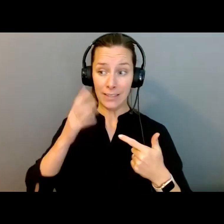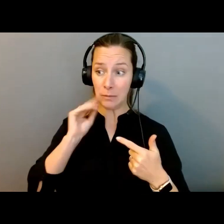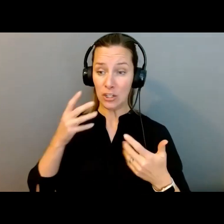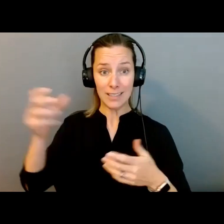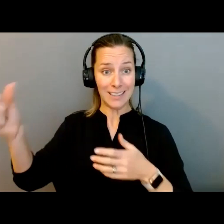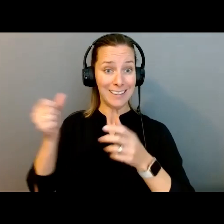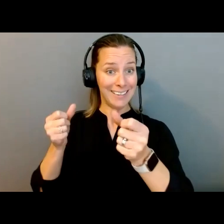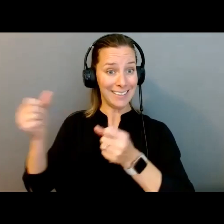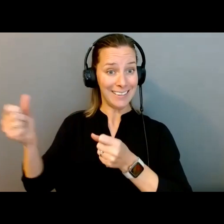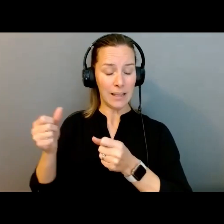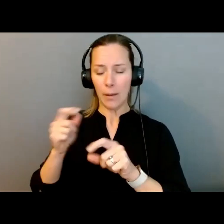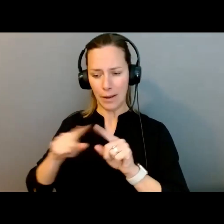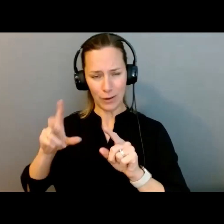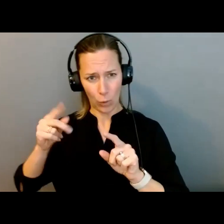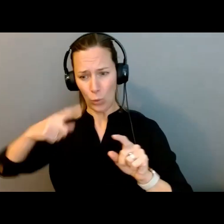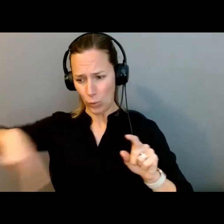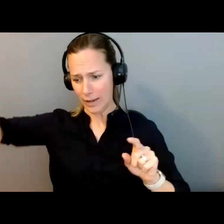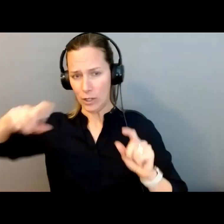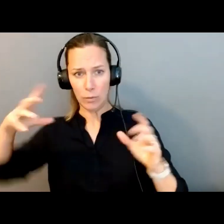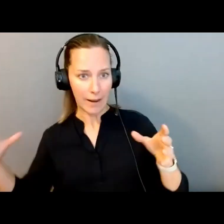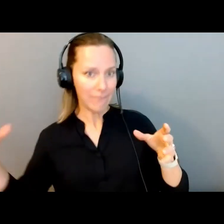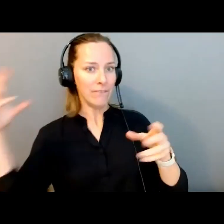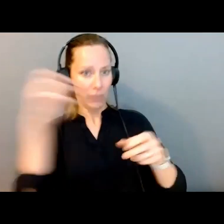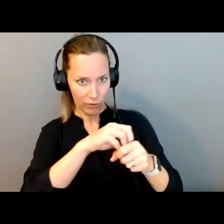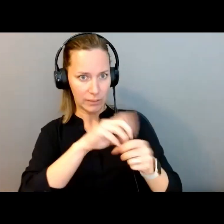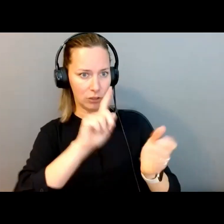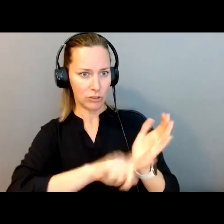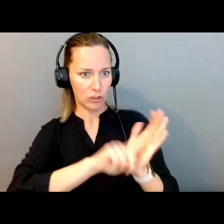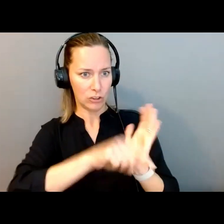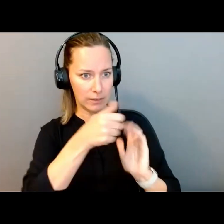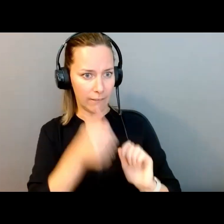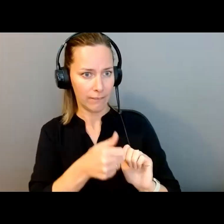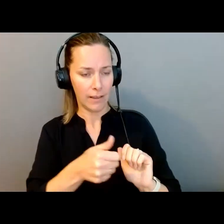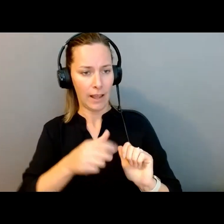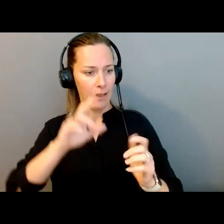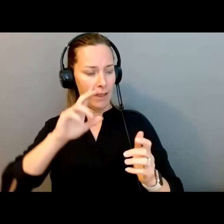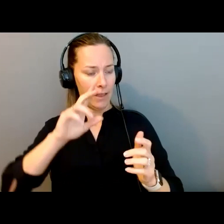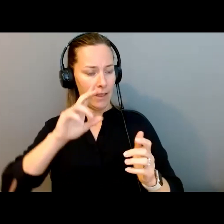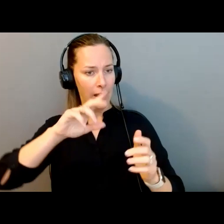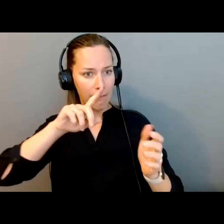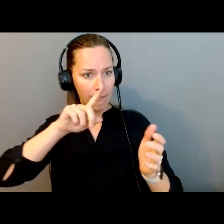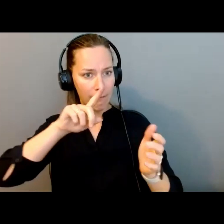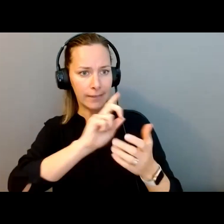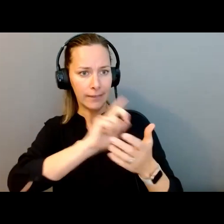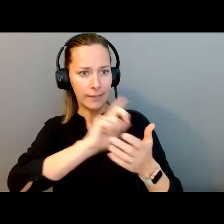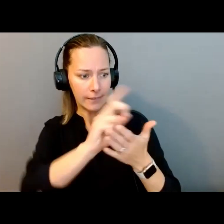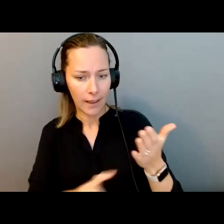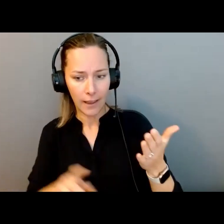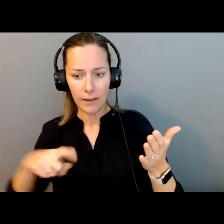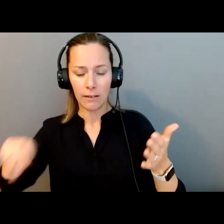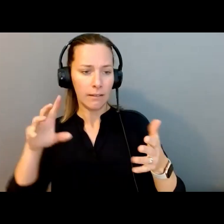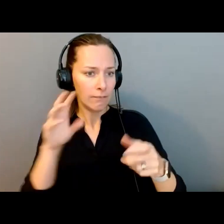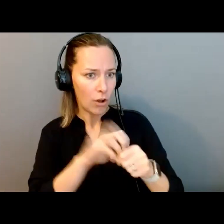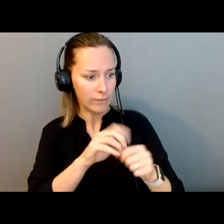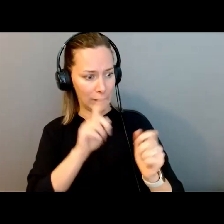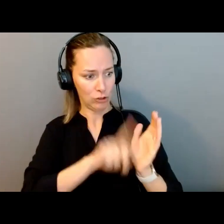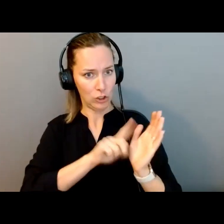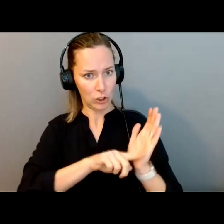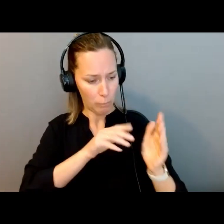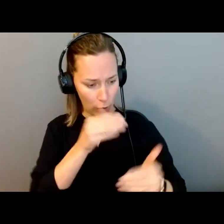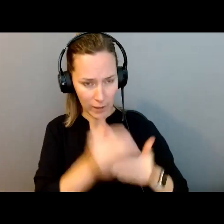actually involved in the work and in the design and in the research process at all aspects.